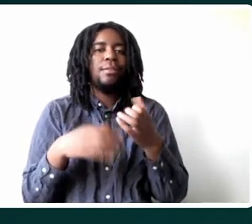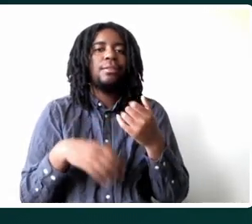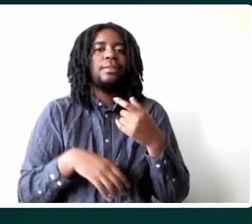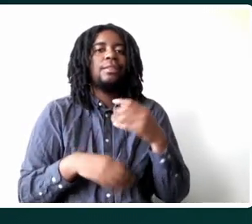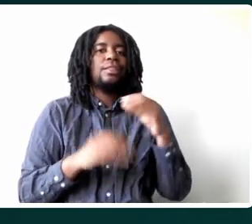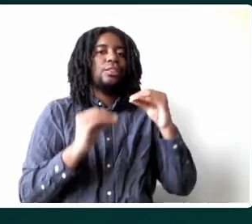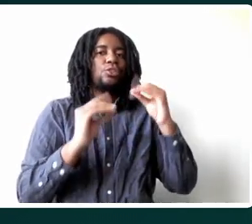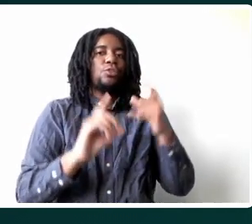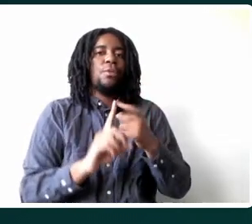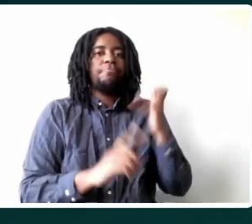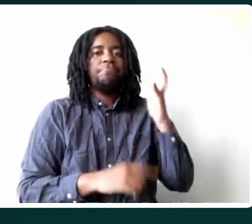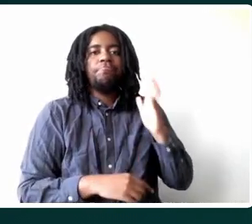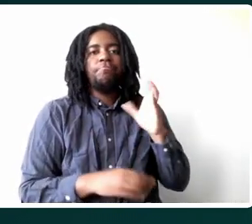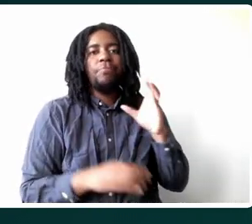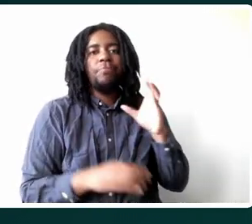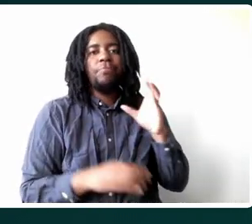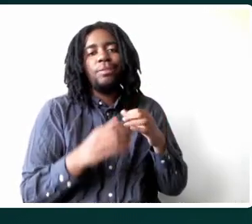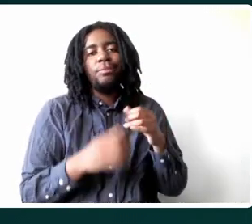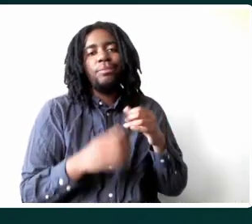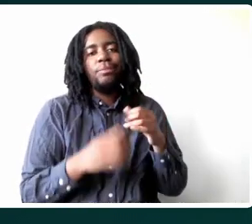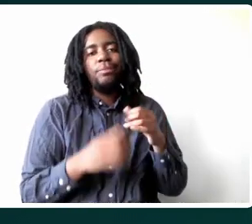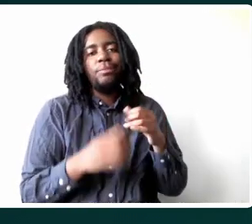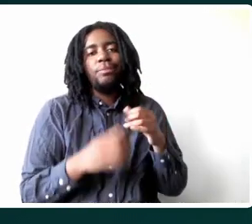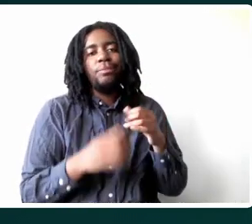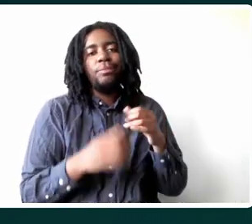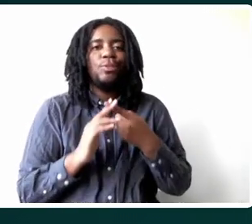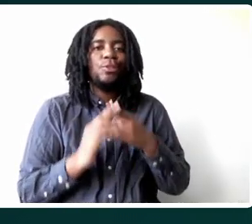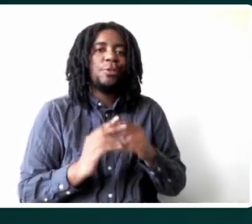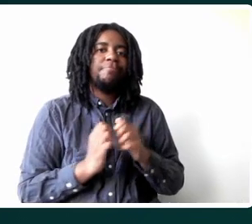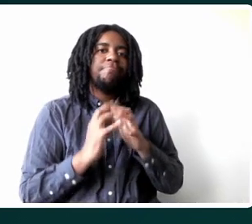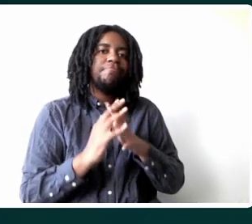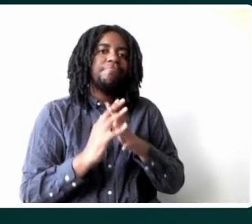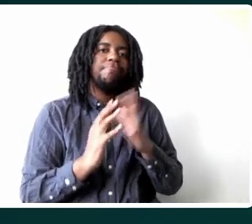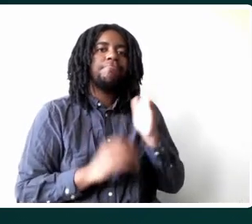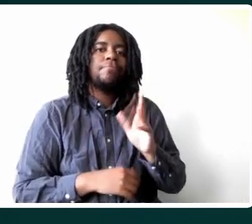we started this back in 2018. And the 3D Project has really become a teacher family.